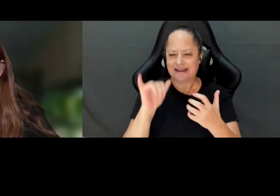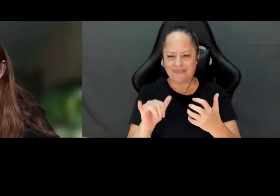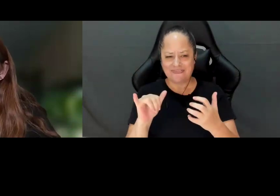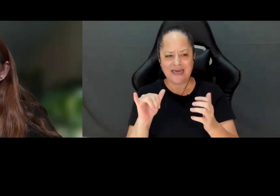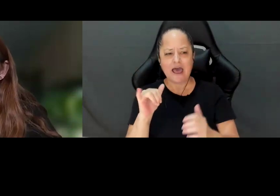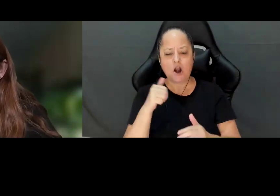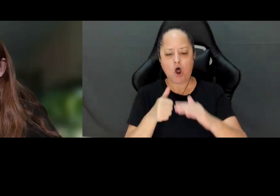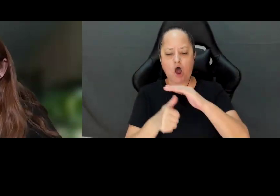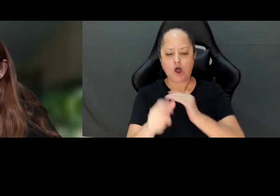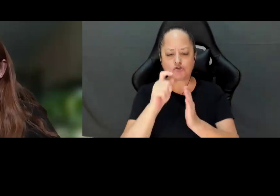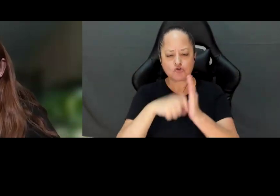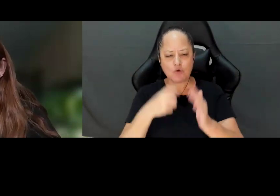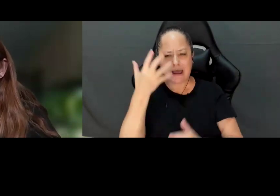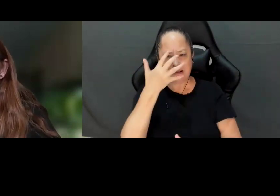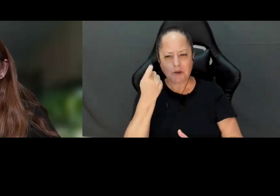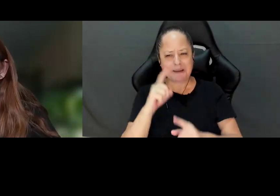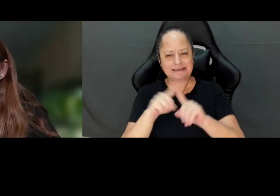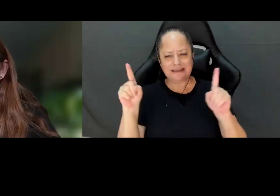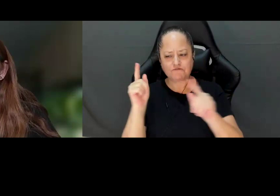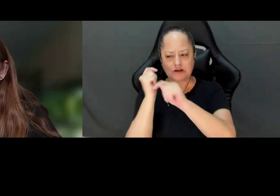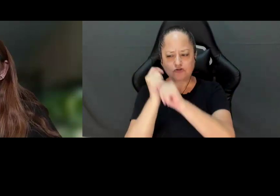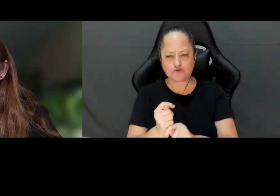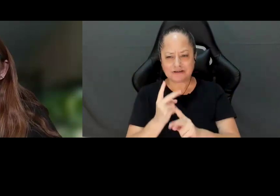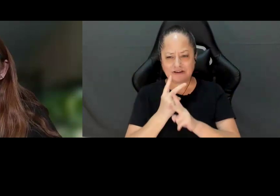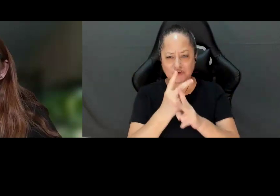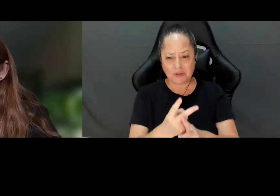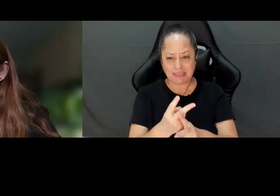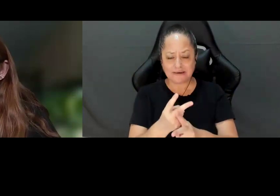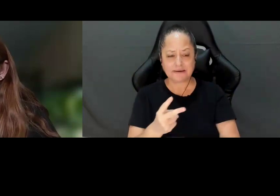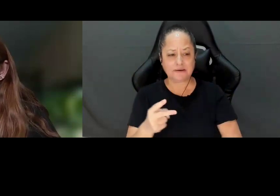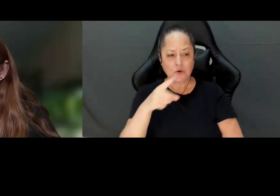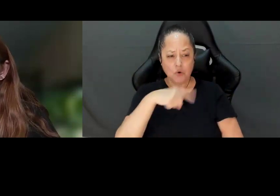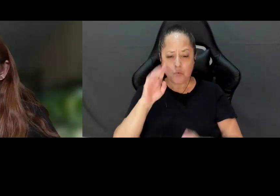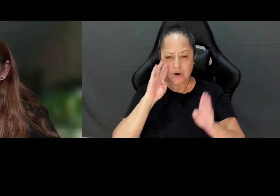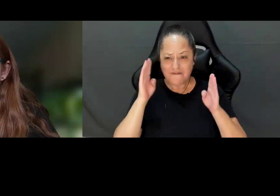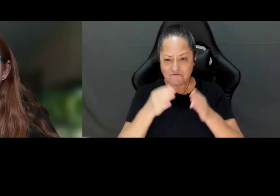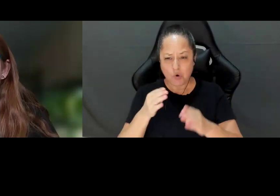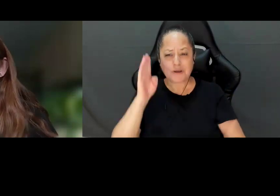Underwriting looks a little bit different from that traditional lending as well.